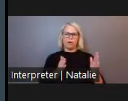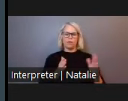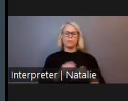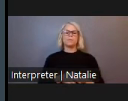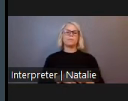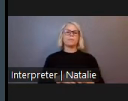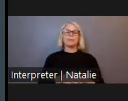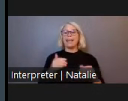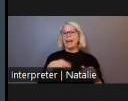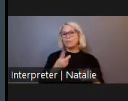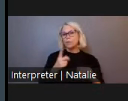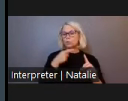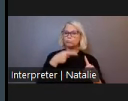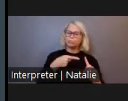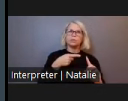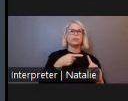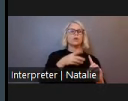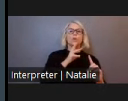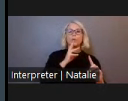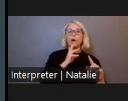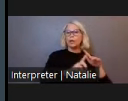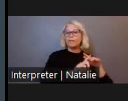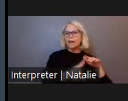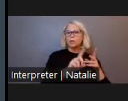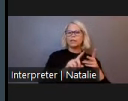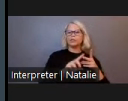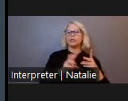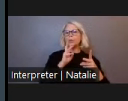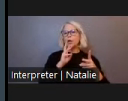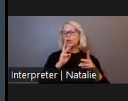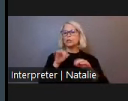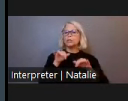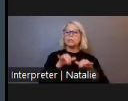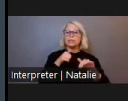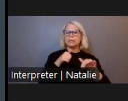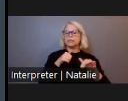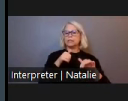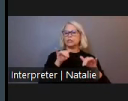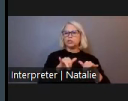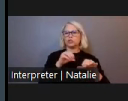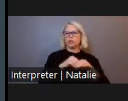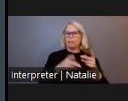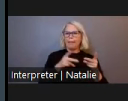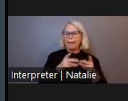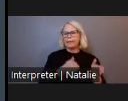We have a few on water evacuation, water sheltering in place, what you should have in your preparedness